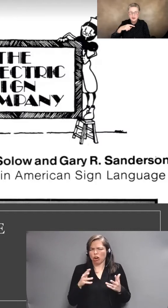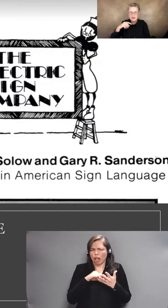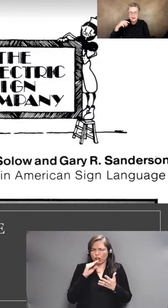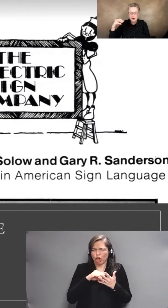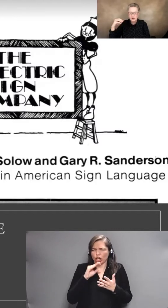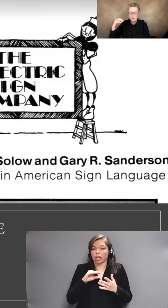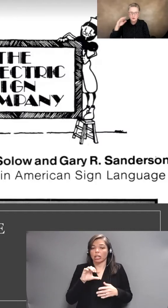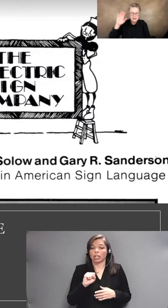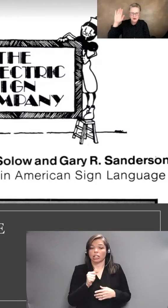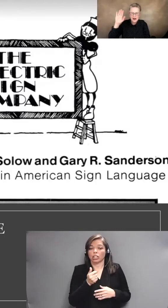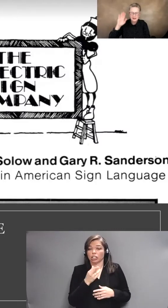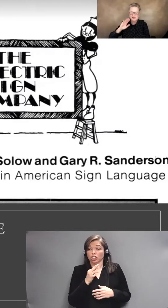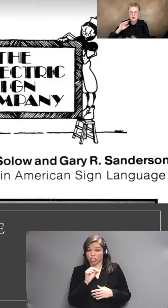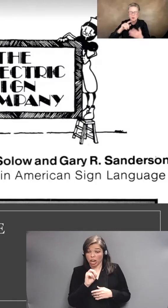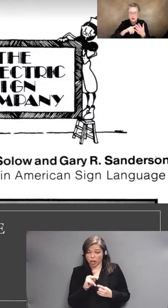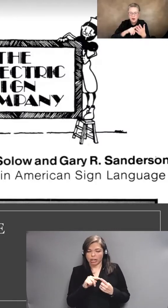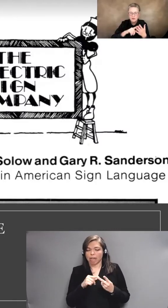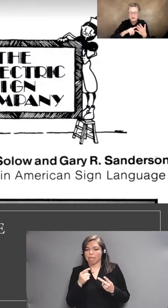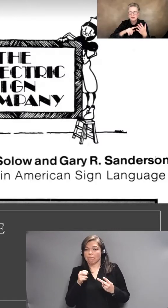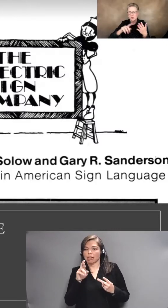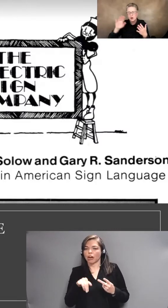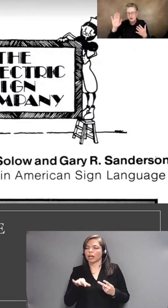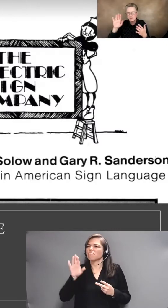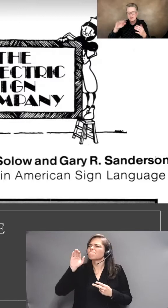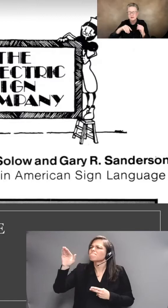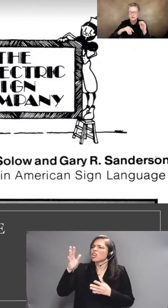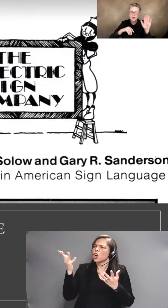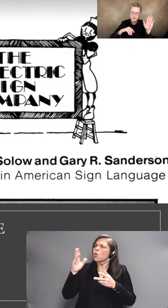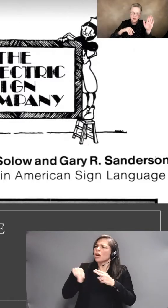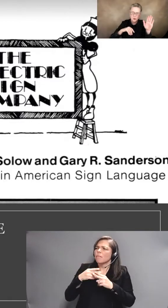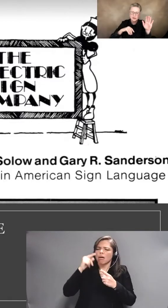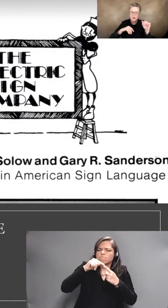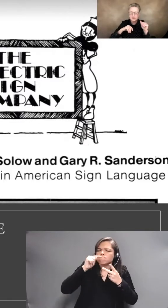Sharon and Gary would raise their hands and say well what about this and what about this and so and so this